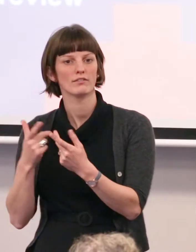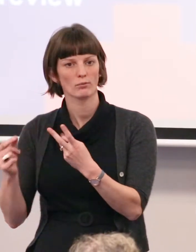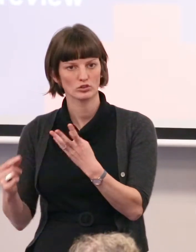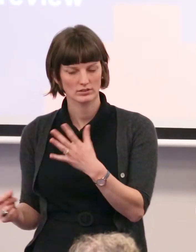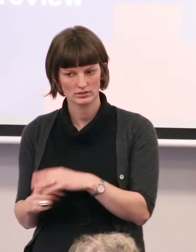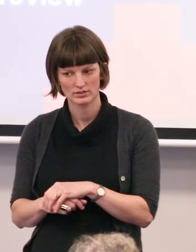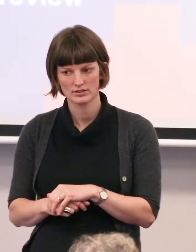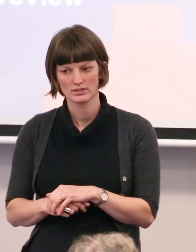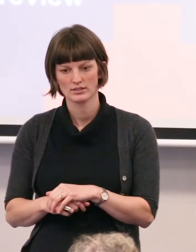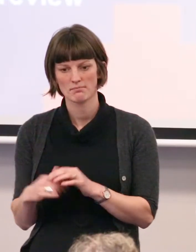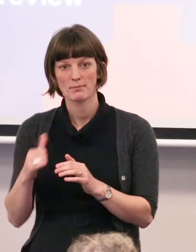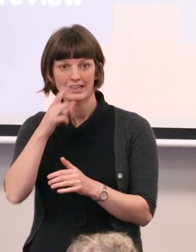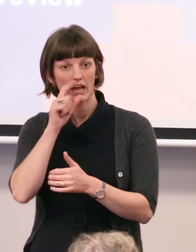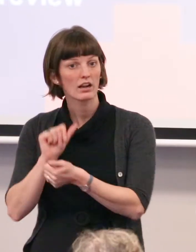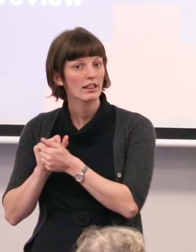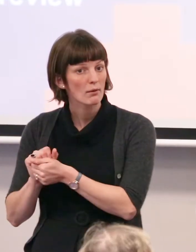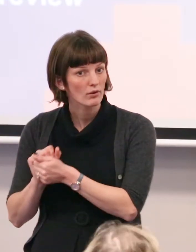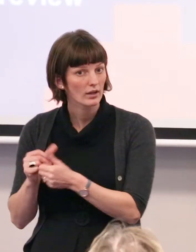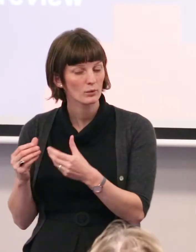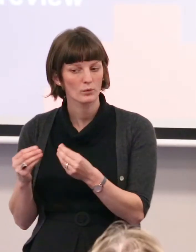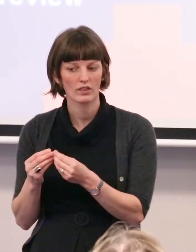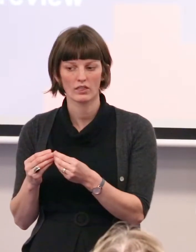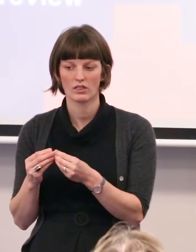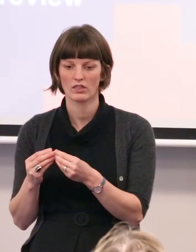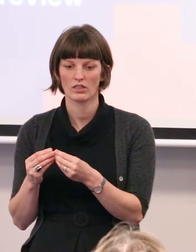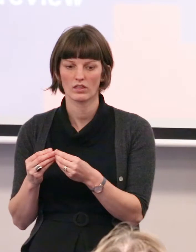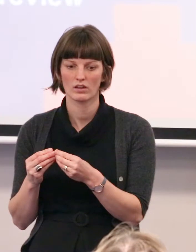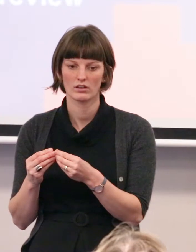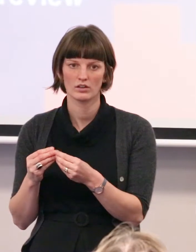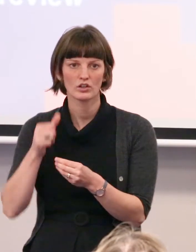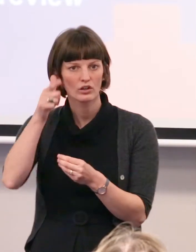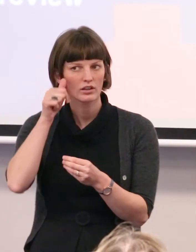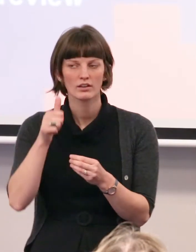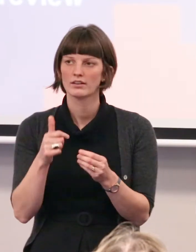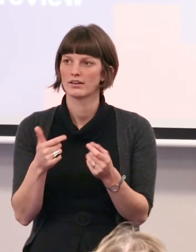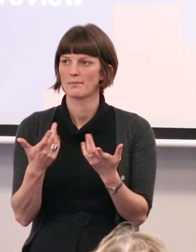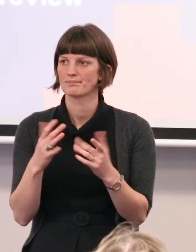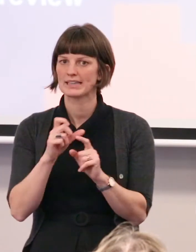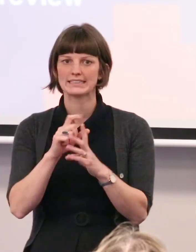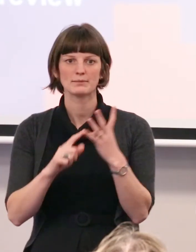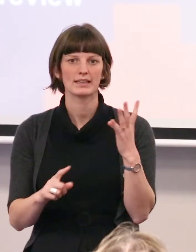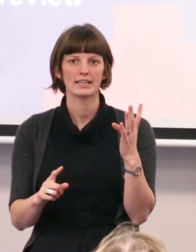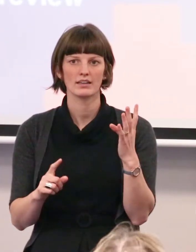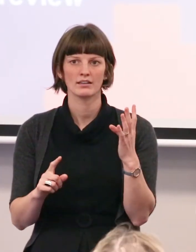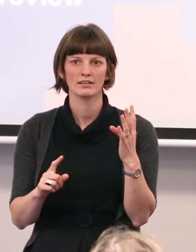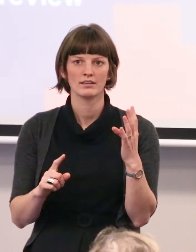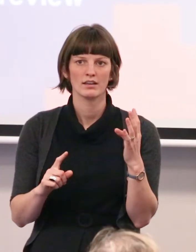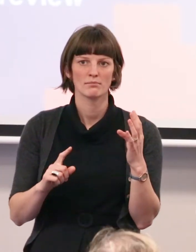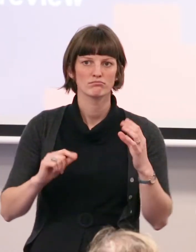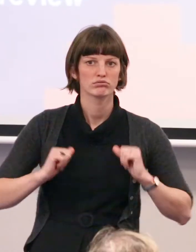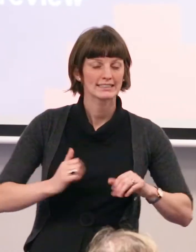collaboration with, you know, between disability practitioners and academic